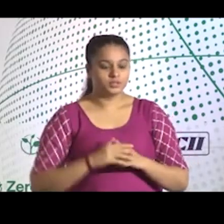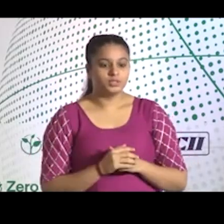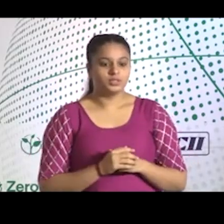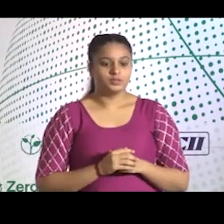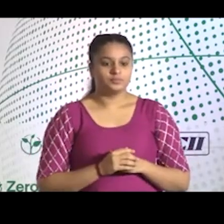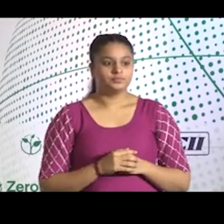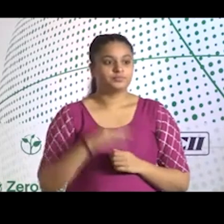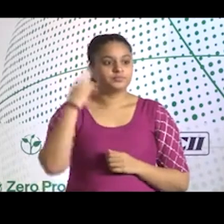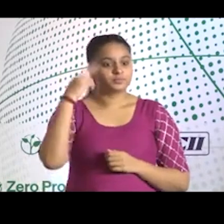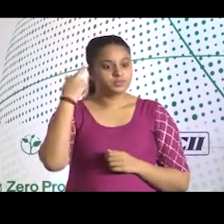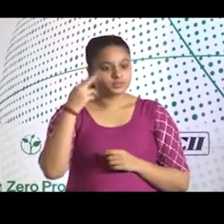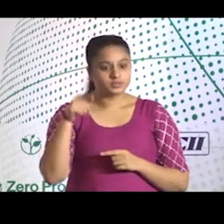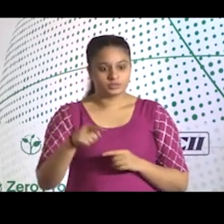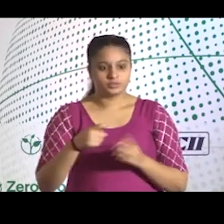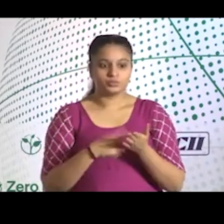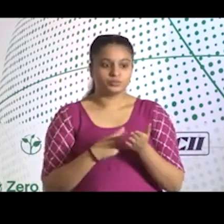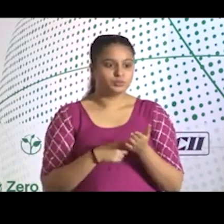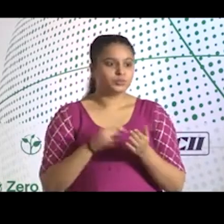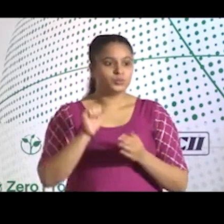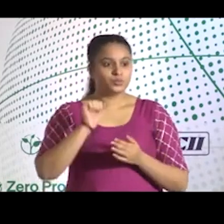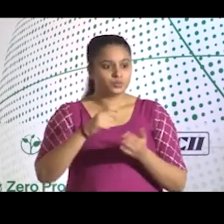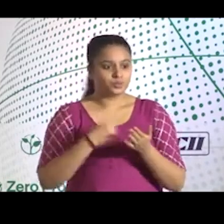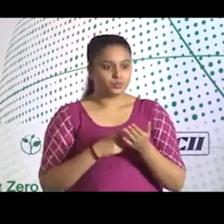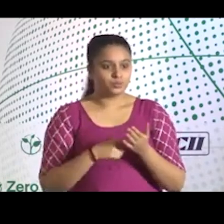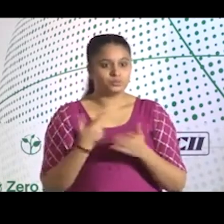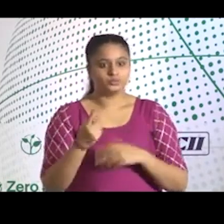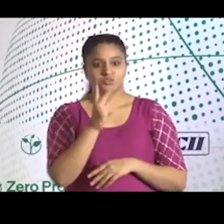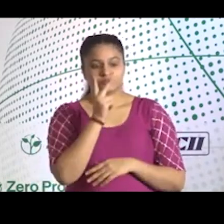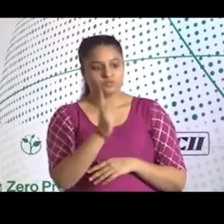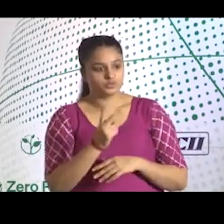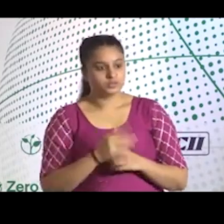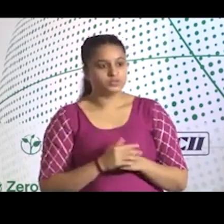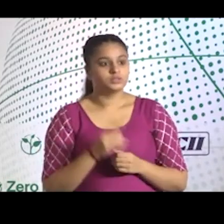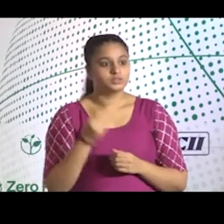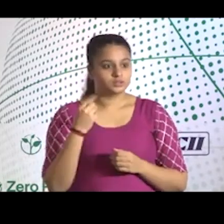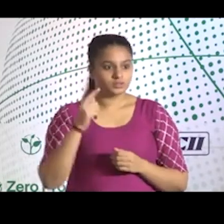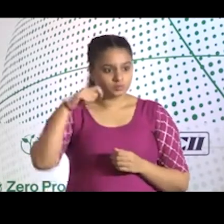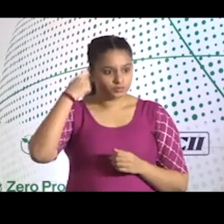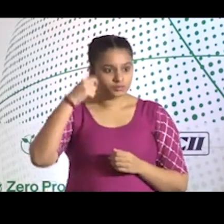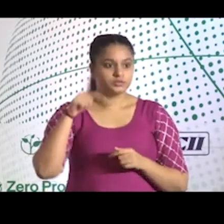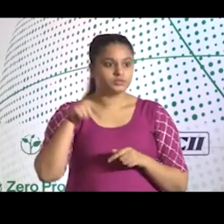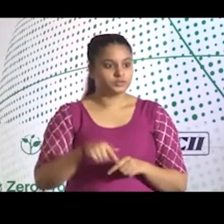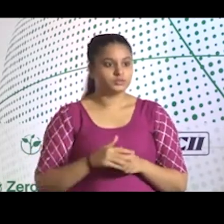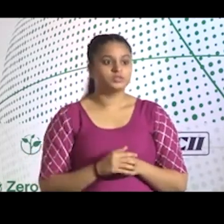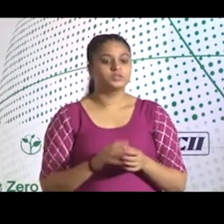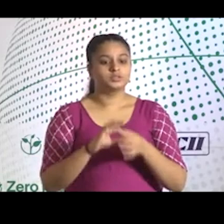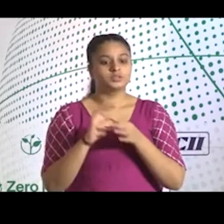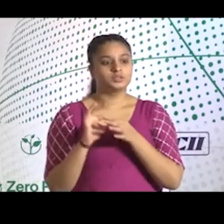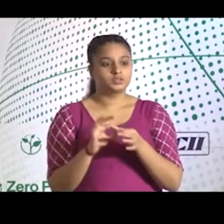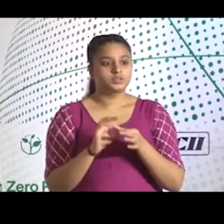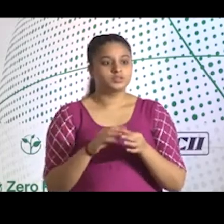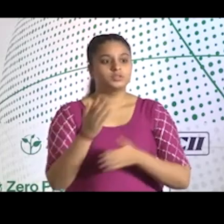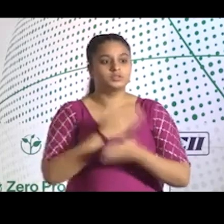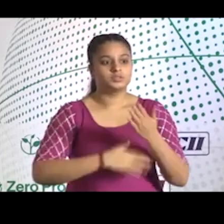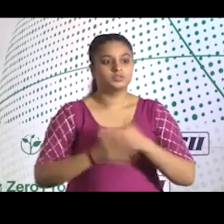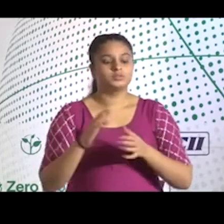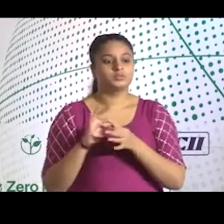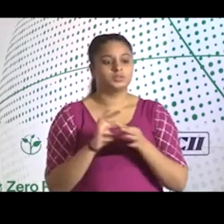because of the role which she did to visibility as a whole. In conversation with the amazing lady,